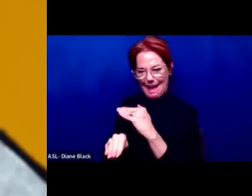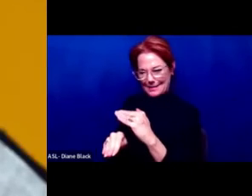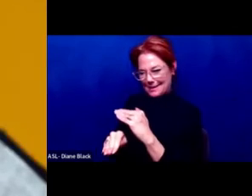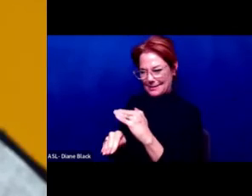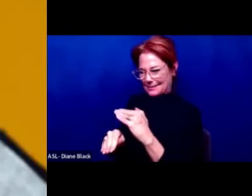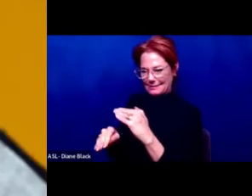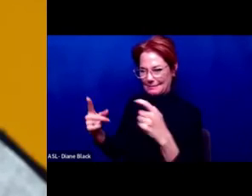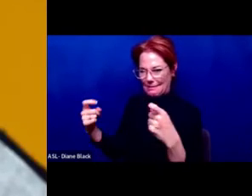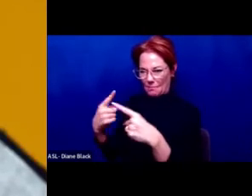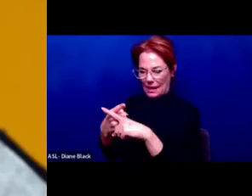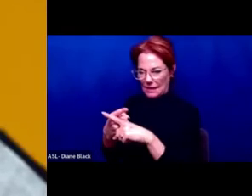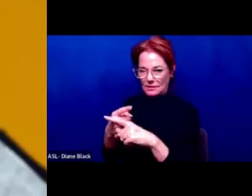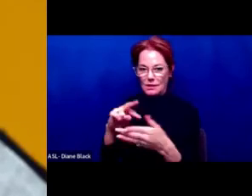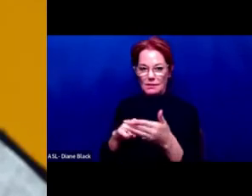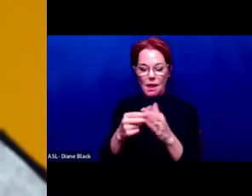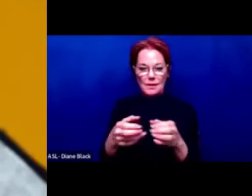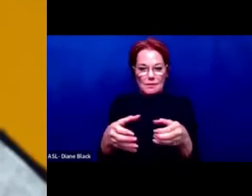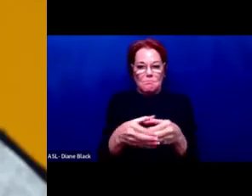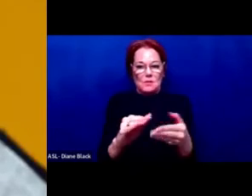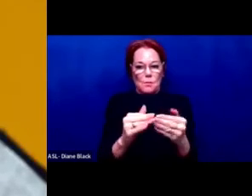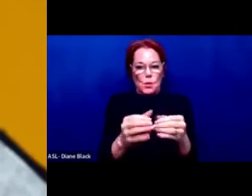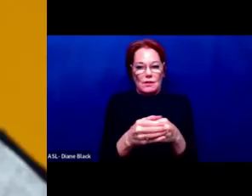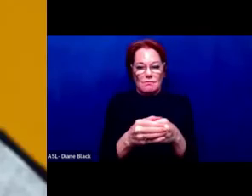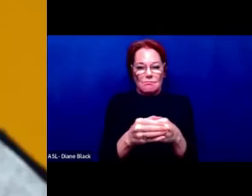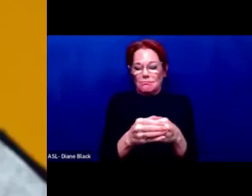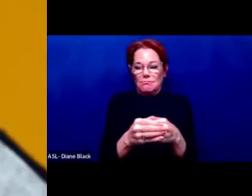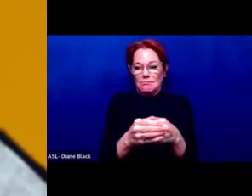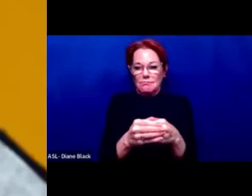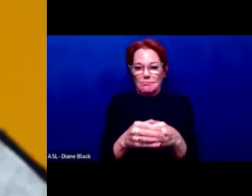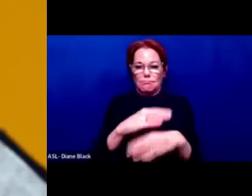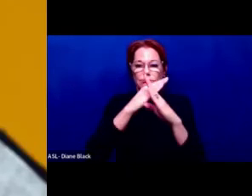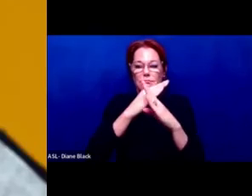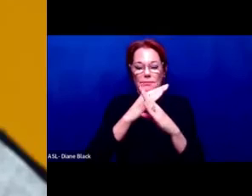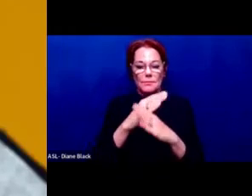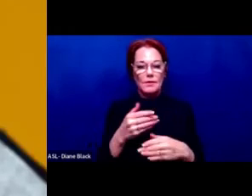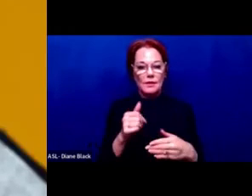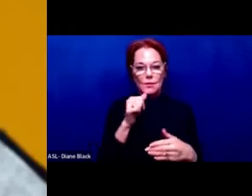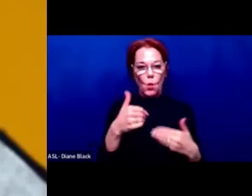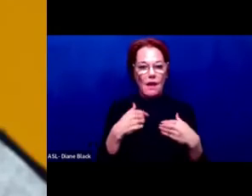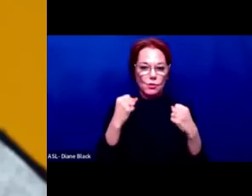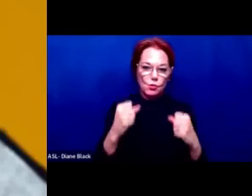communities or individuals who, you know, might not have strong support systems aren't able to access them. And we've got to do